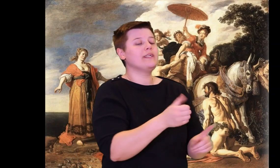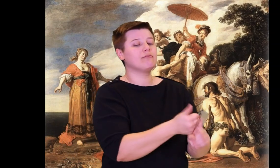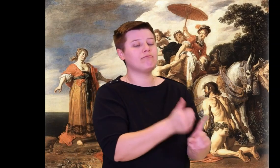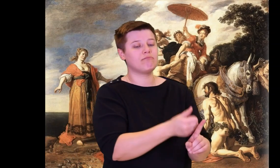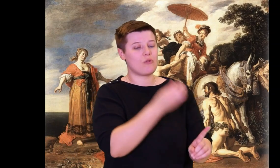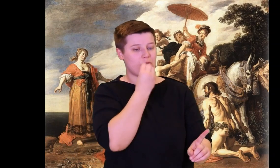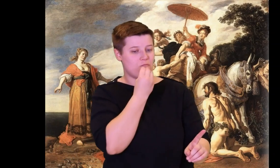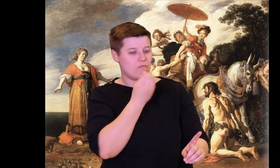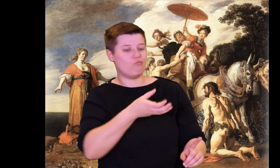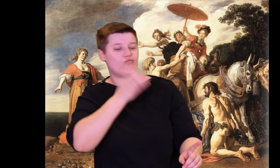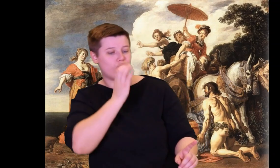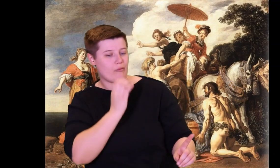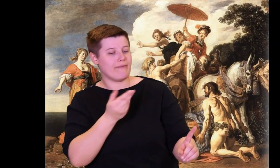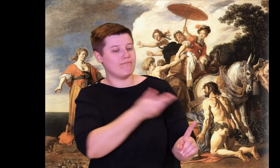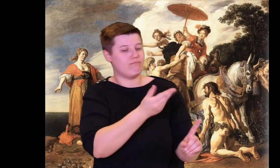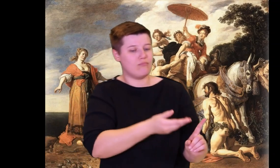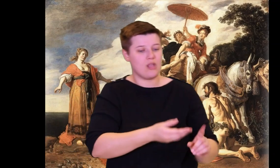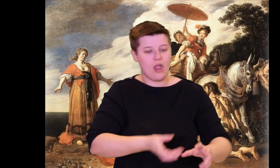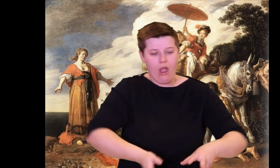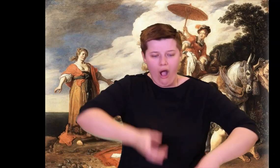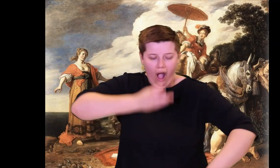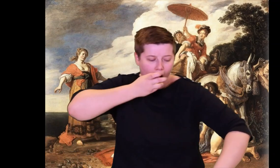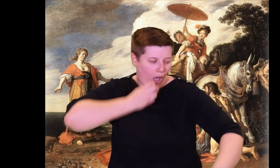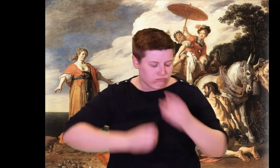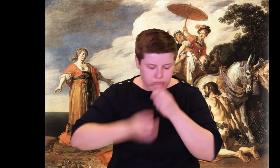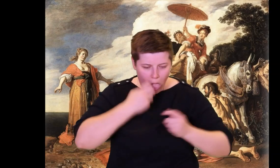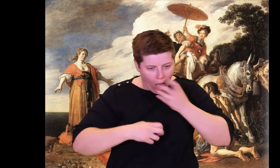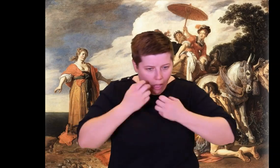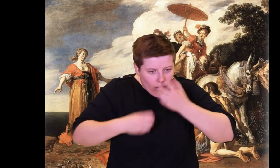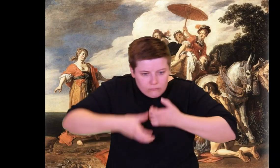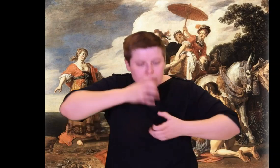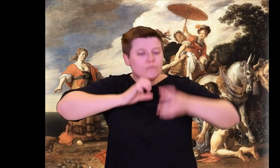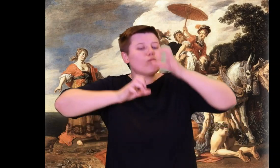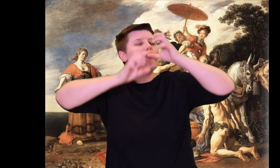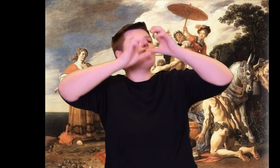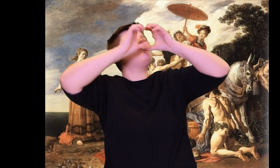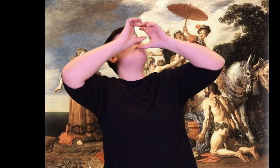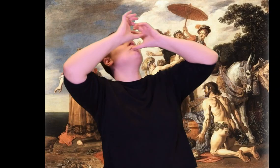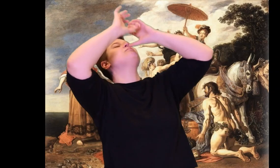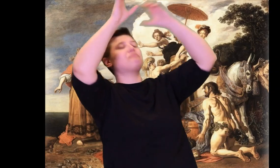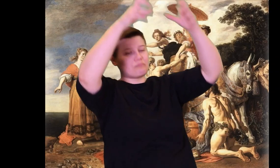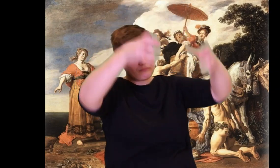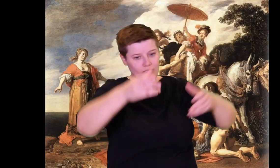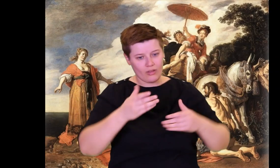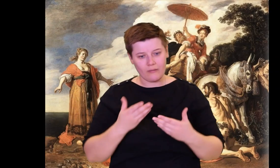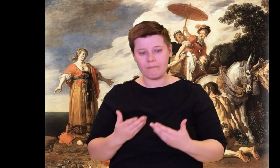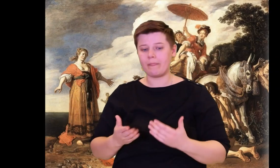She gave her orders and the girls obeyed— they gave Odysseus some food and drink.